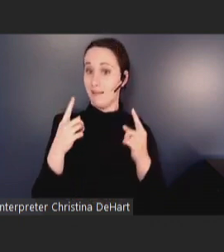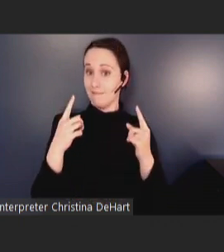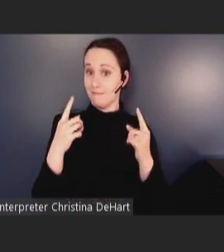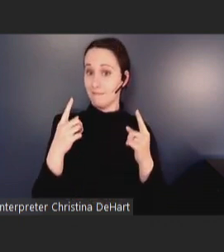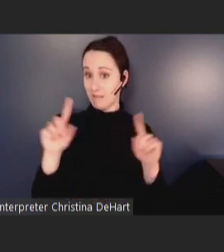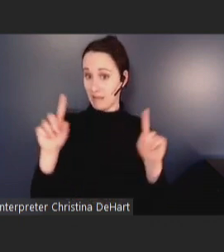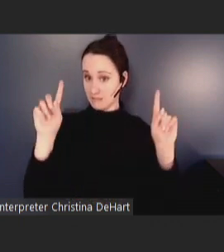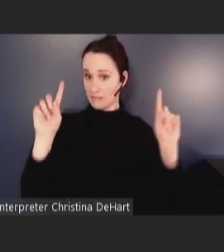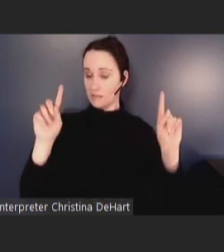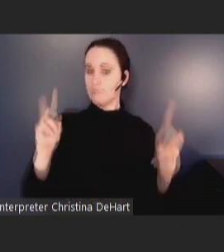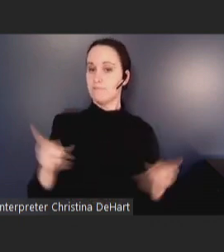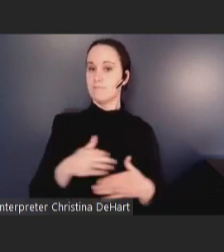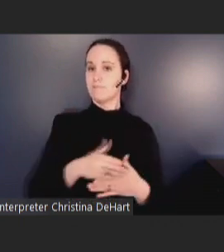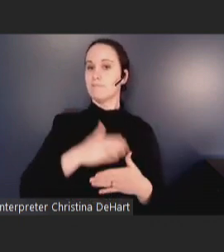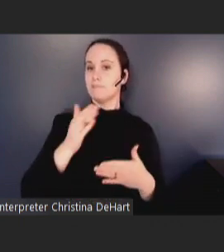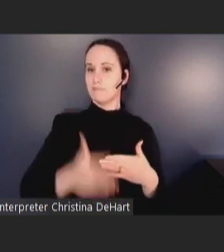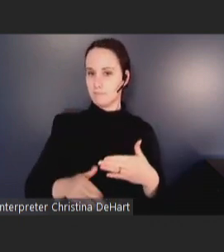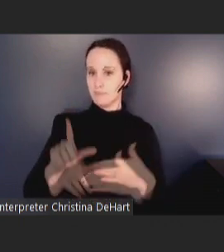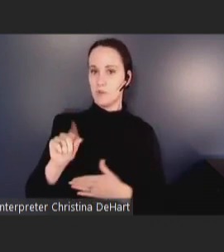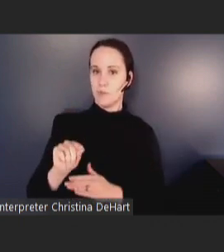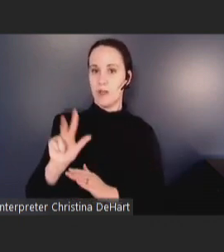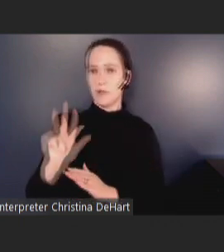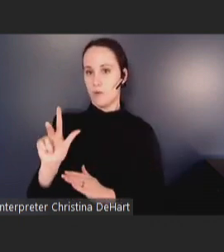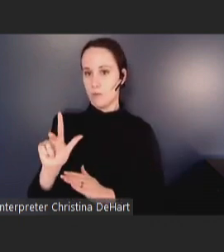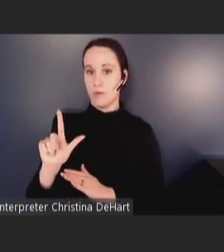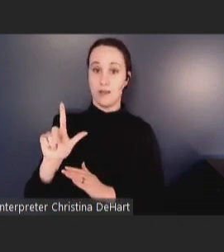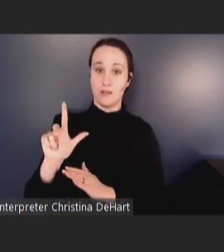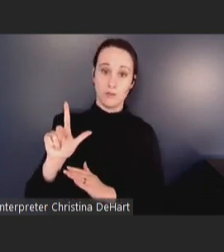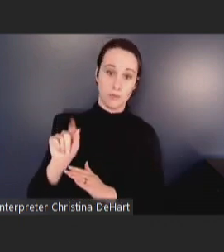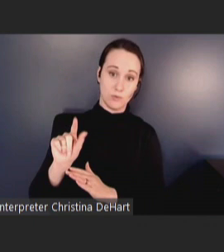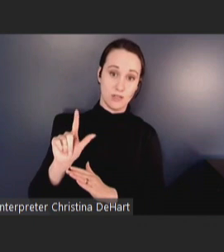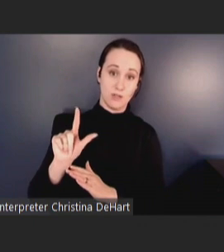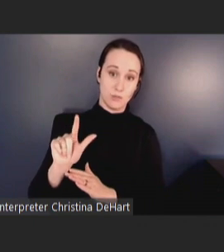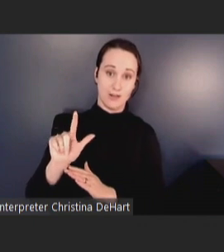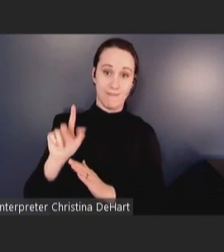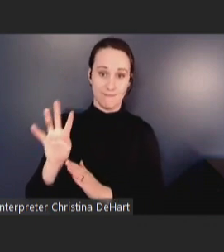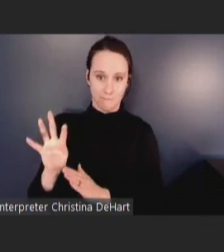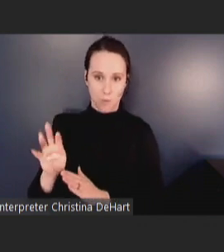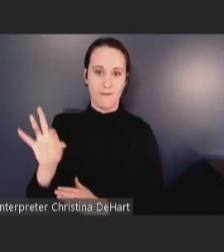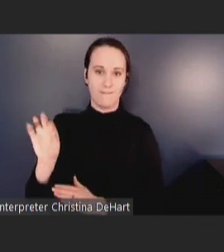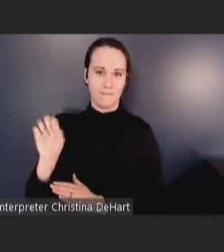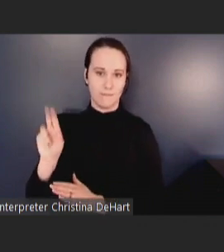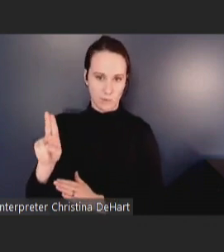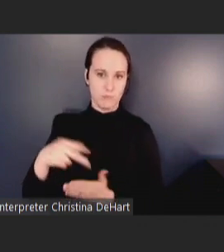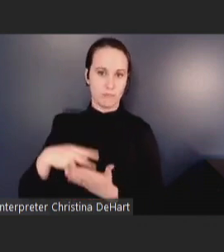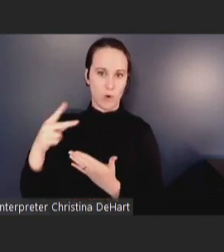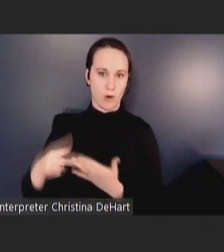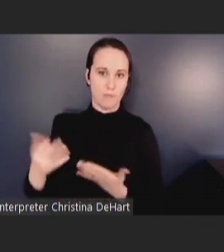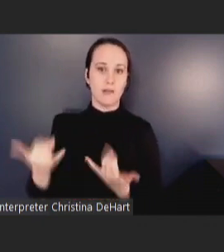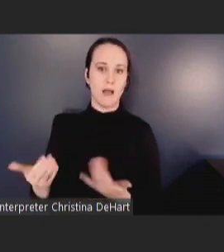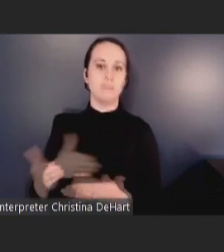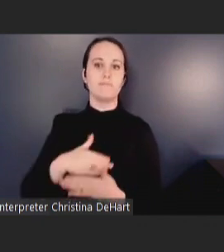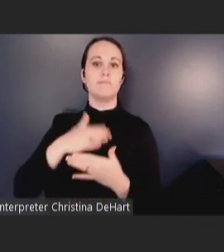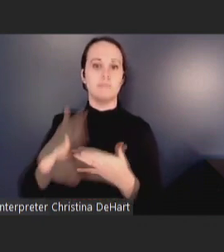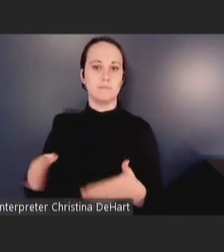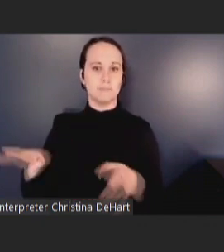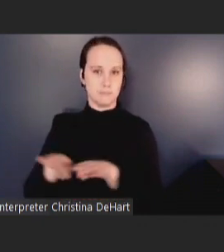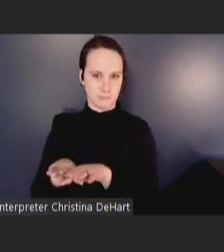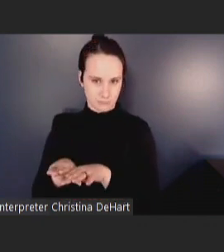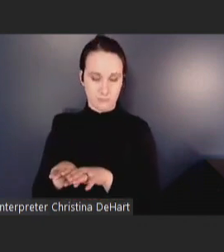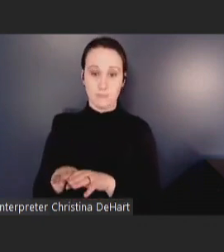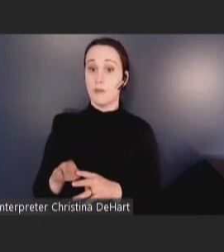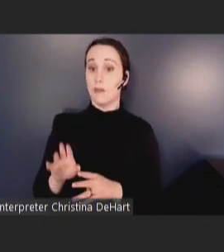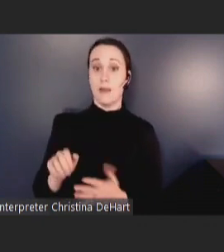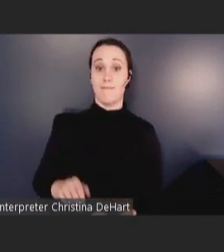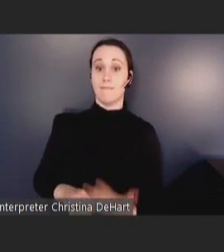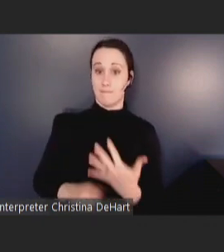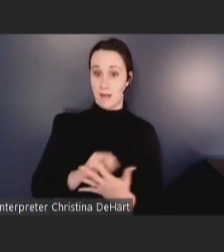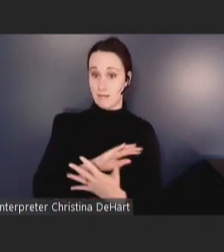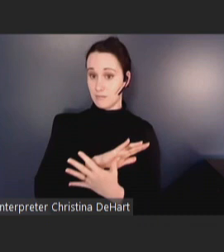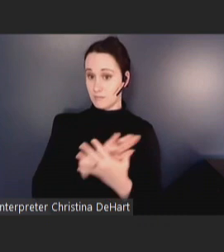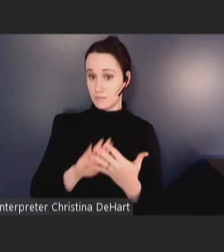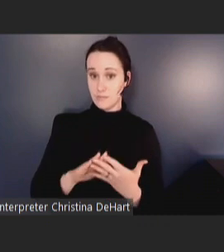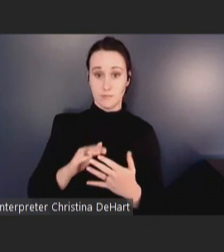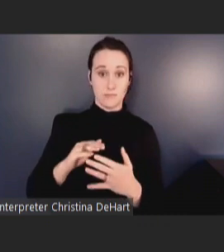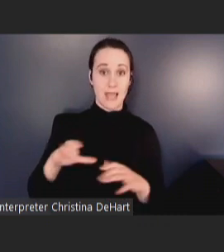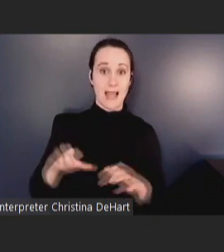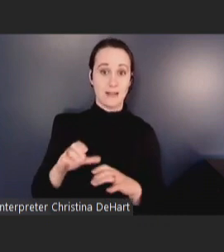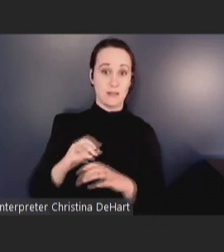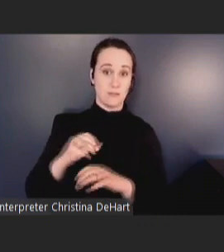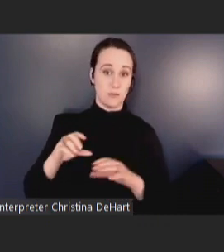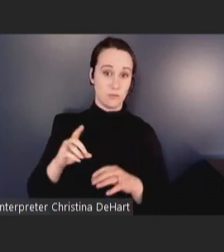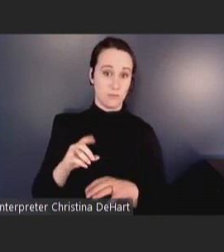2023-2024 influenza vaccine program. All five active duty service components, that's Army, Navy,